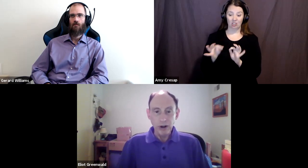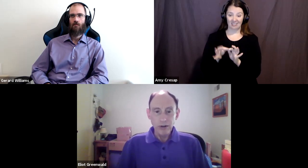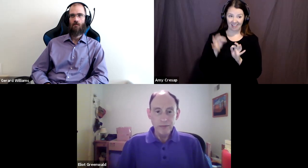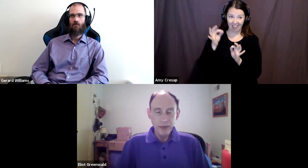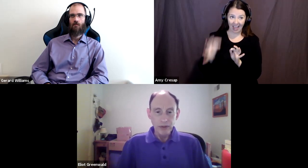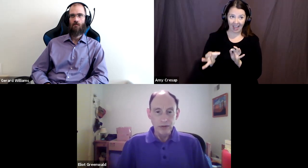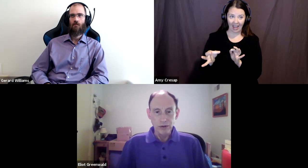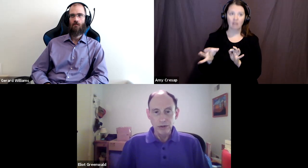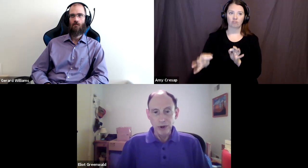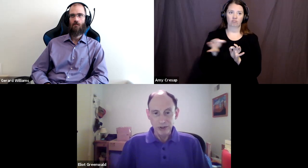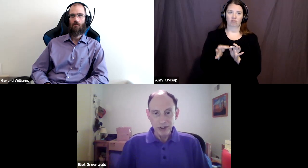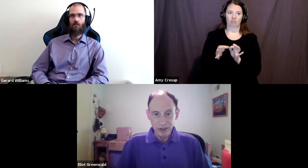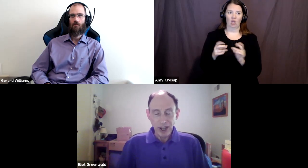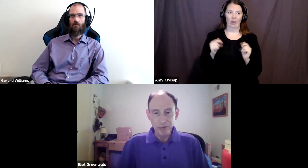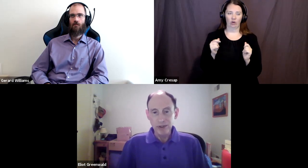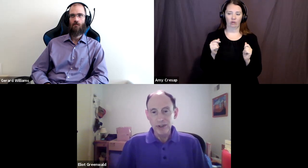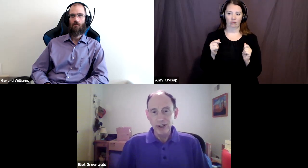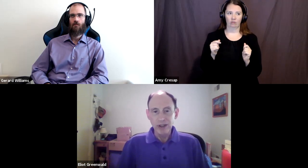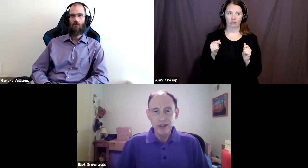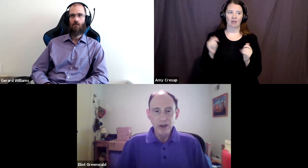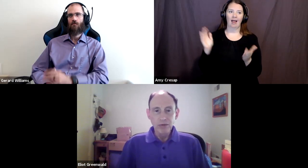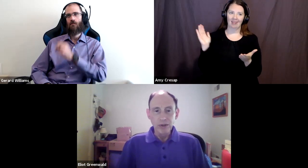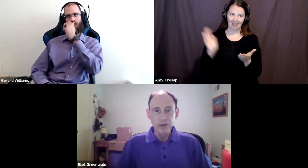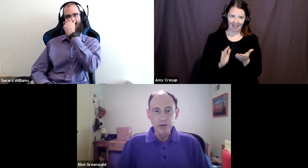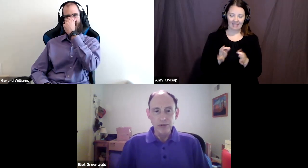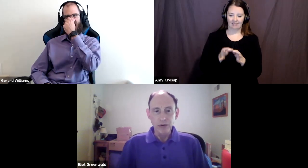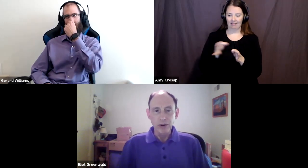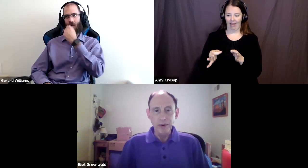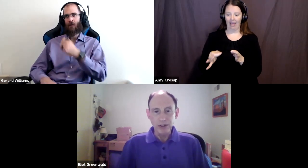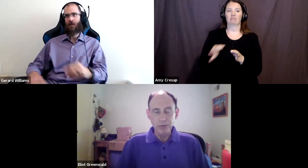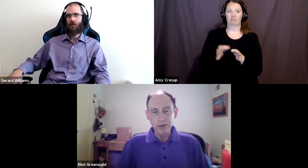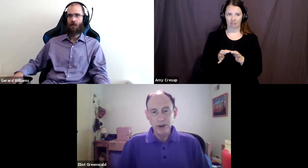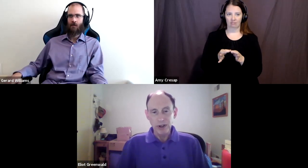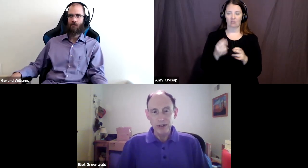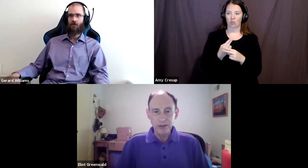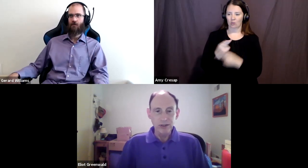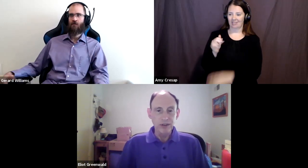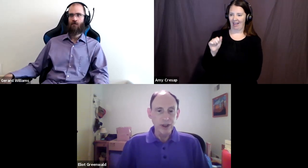irrelevant, in other words, were less caption delay with use of automatic speech recognition